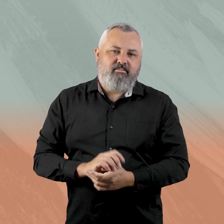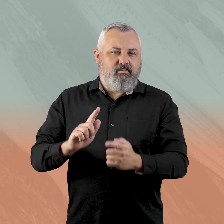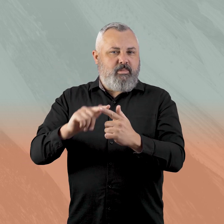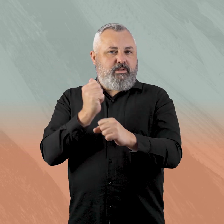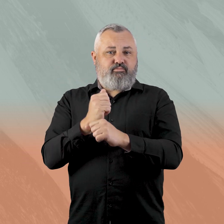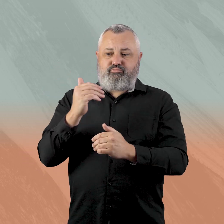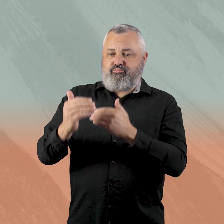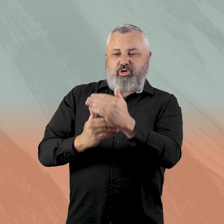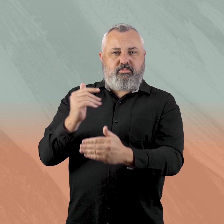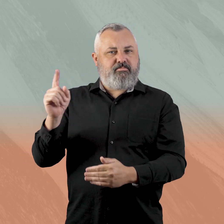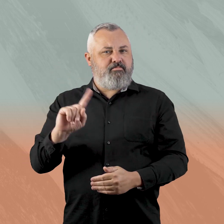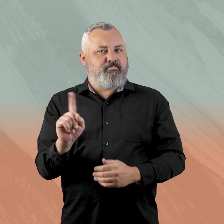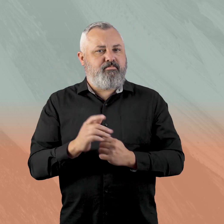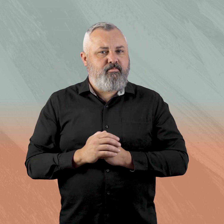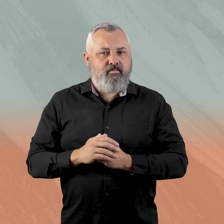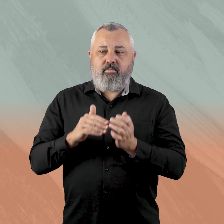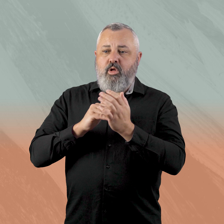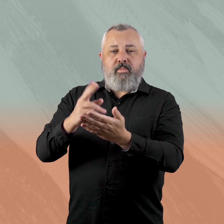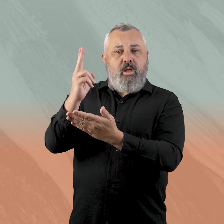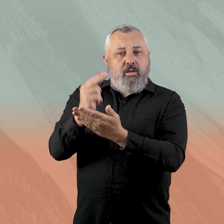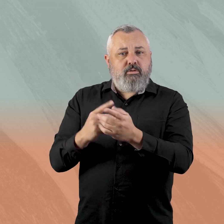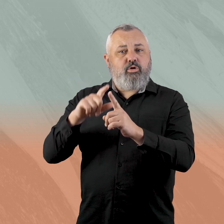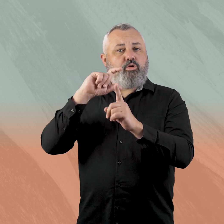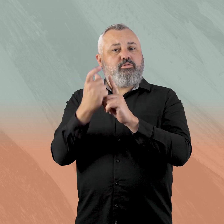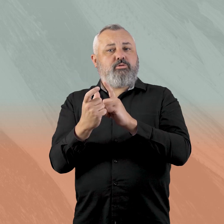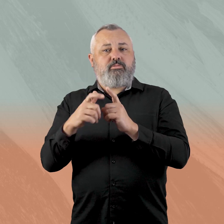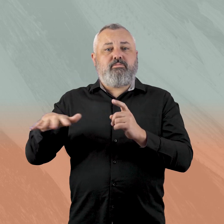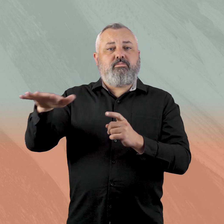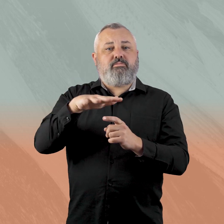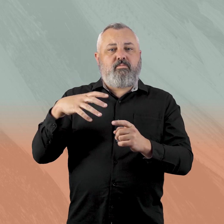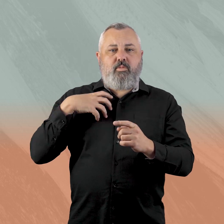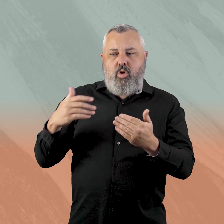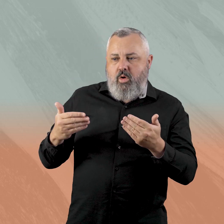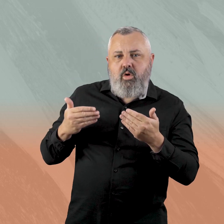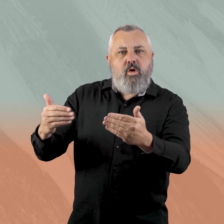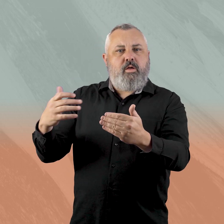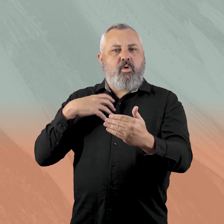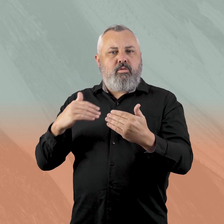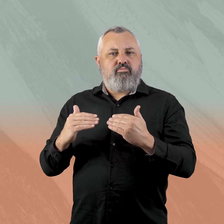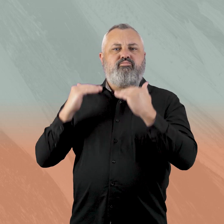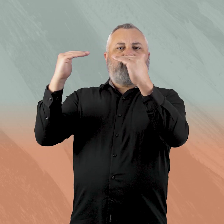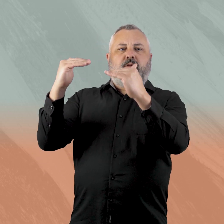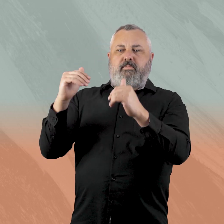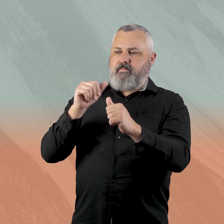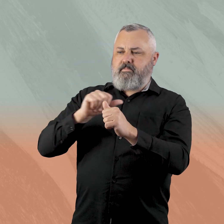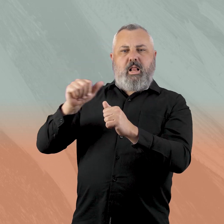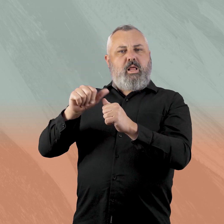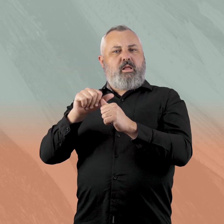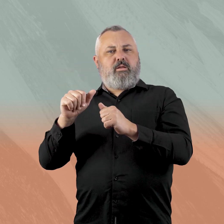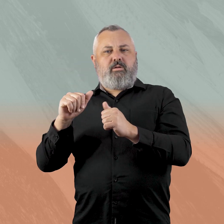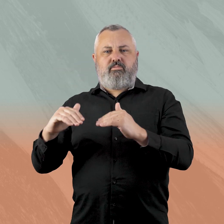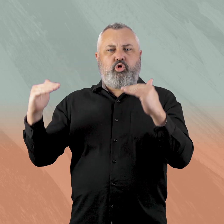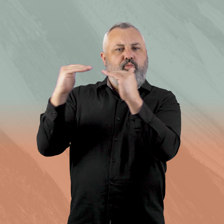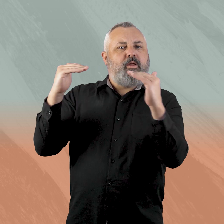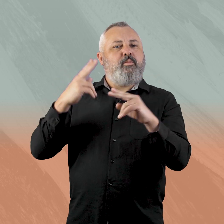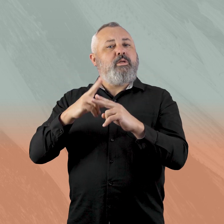This includes supporting the sector to drive forward actions for meaningful, step-by-step improvements in equity for